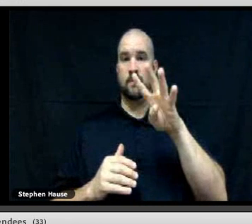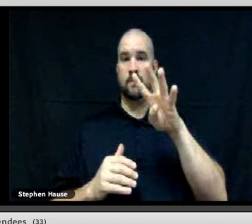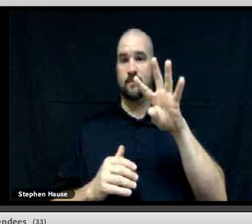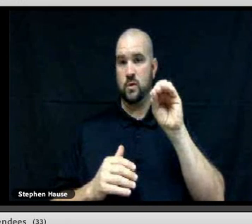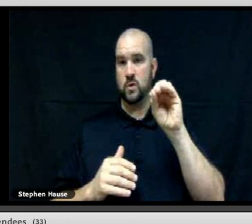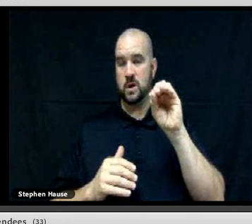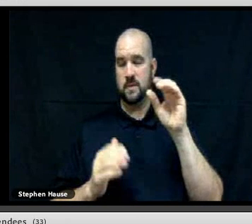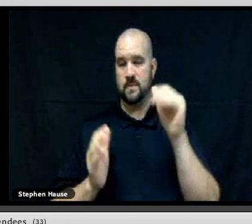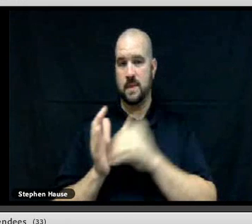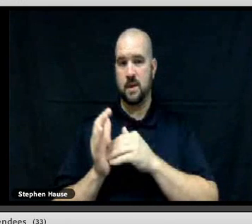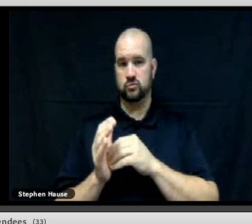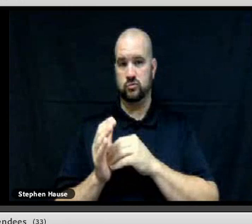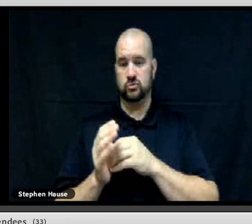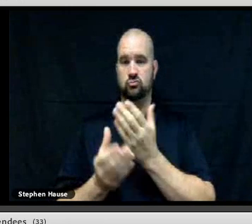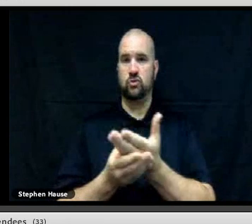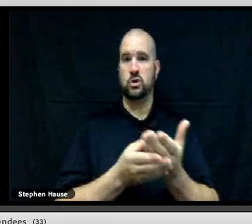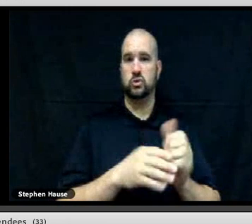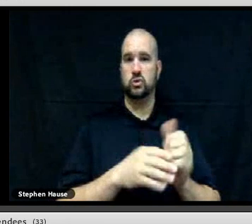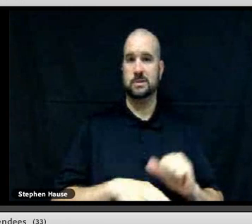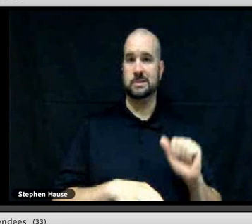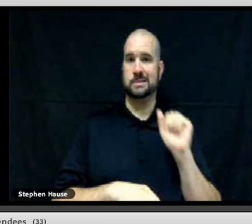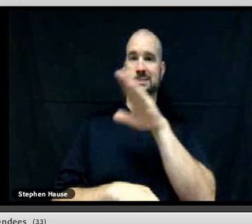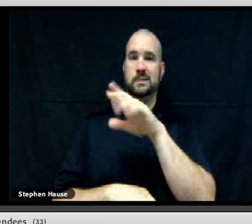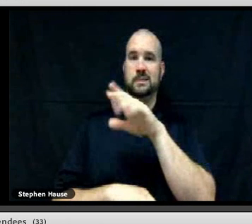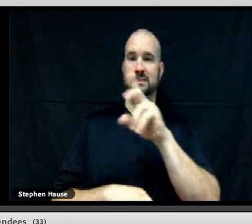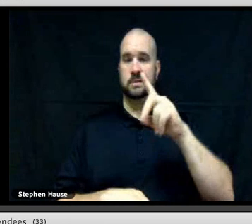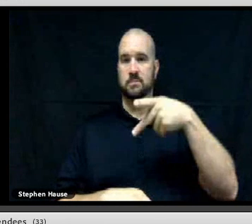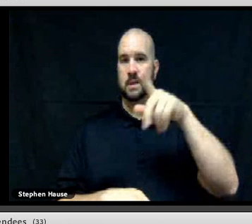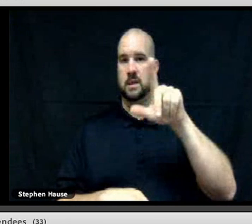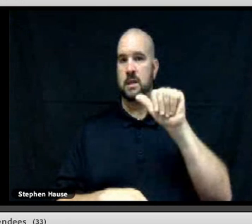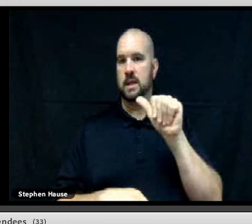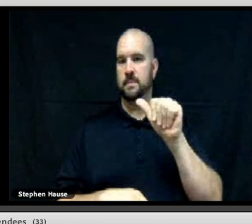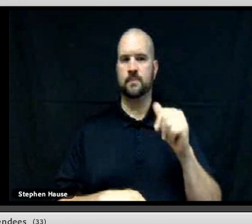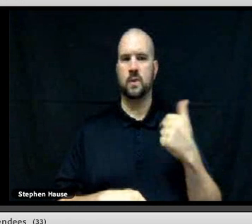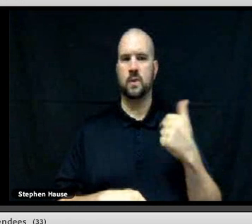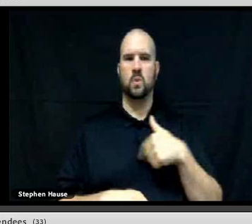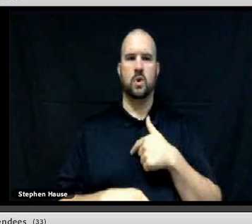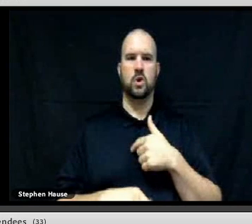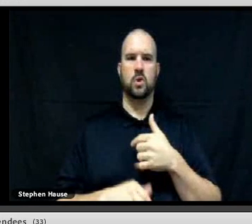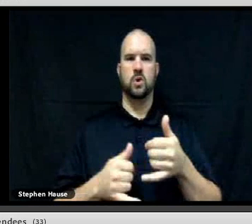Um, um, we were rewarded a Knight Foundation grant to support our start-up activities,